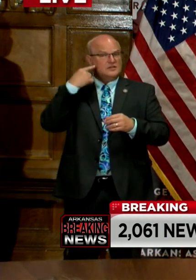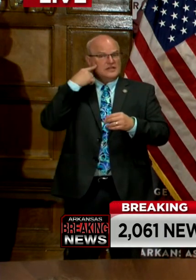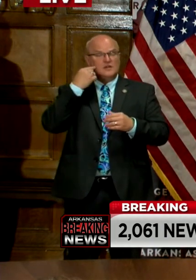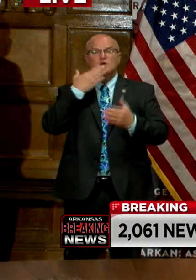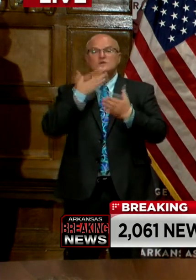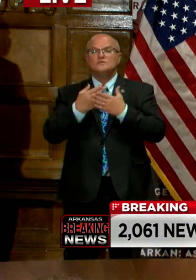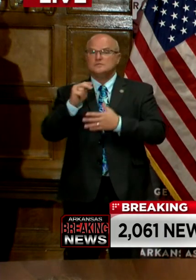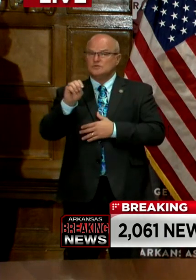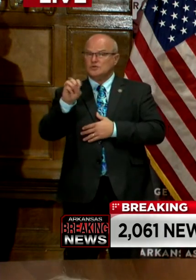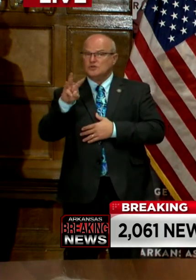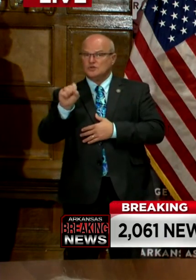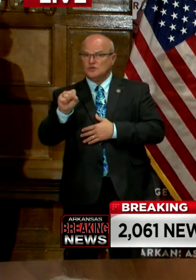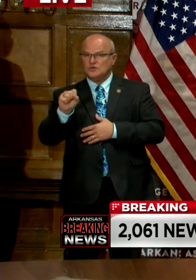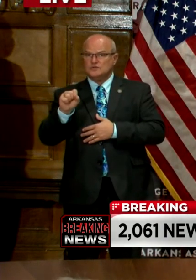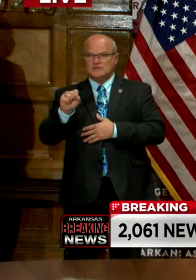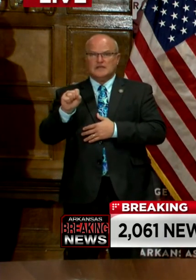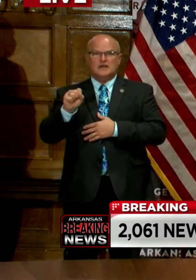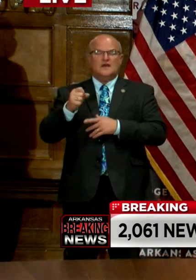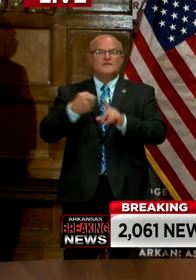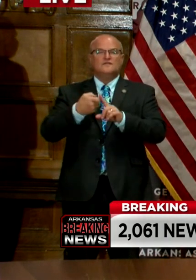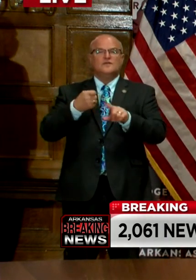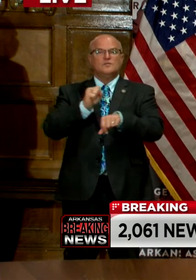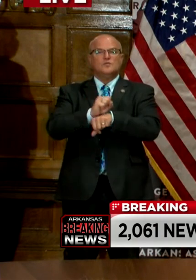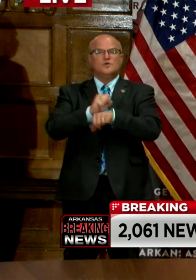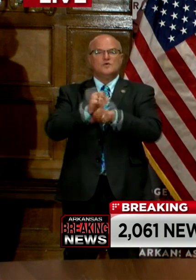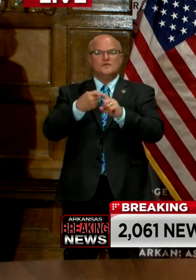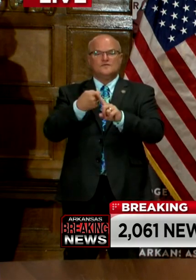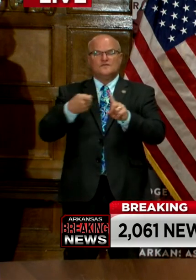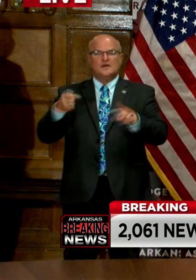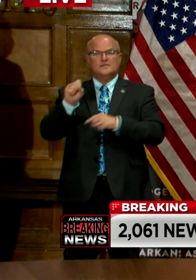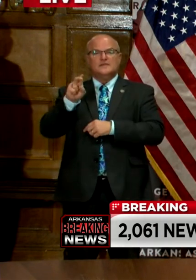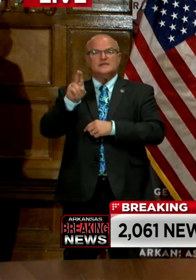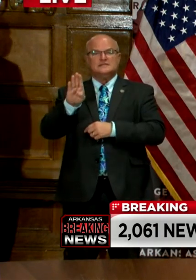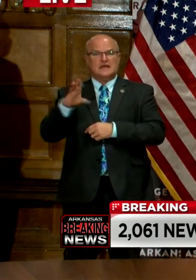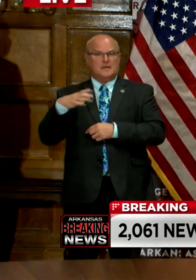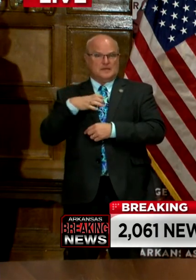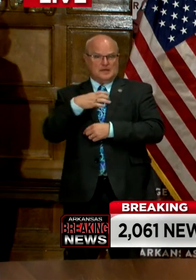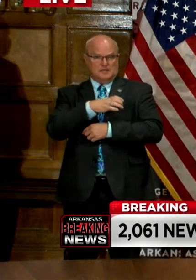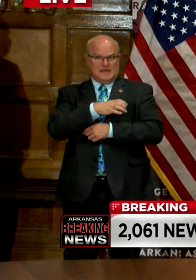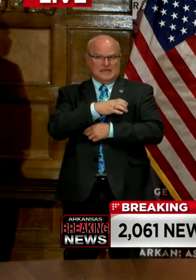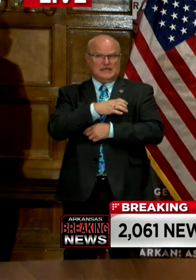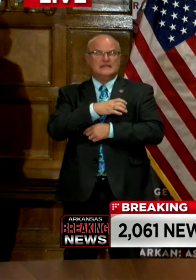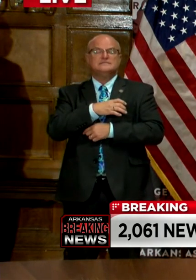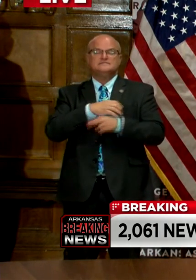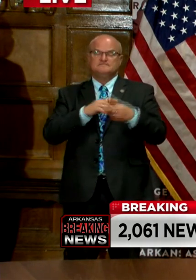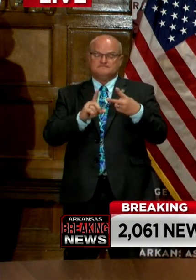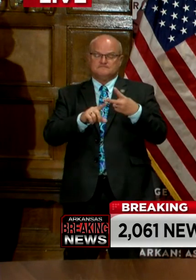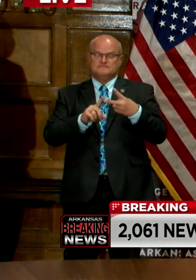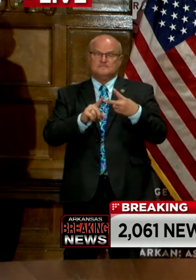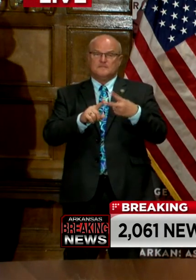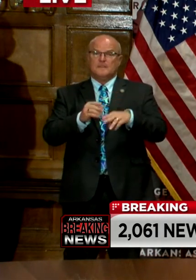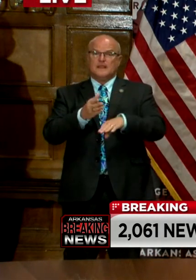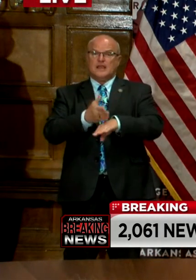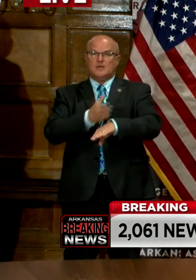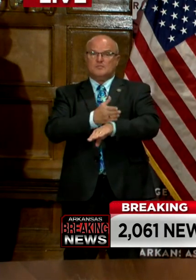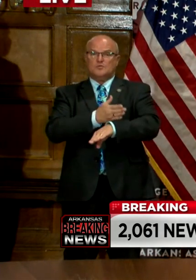BETTER THAN WE HAVE BEEN ABLE TO TALK ABOUT PREVIOUSLY. AND YOU'LL HEAR SOME VERY GOOD NEWS THAT HAS COME OUT OF WORK